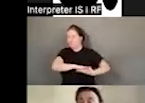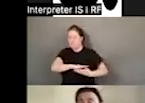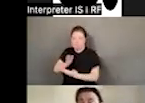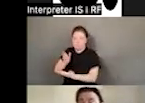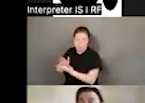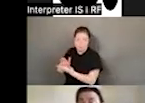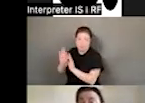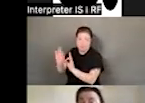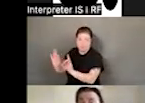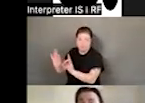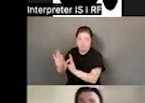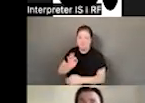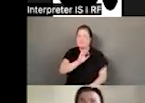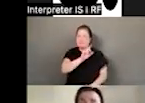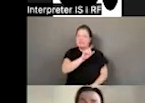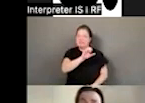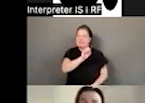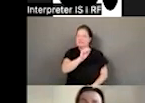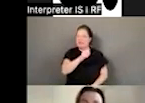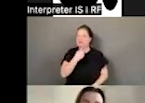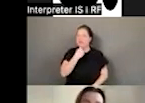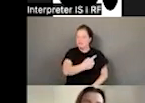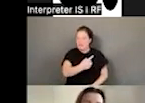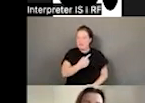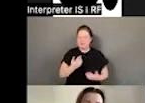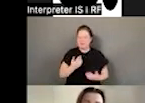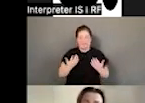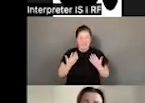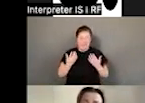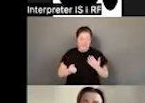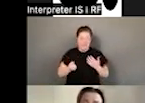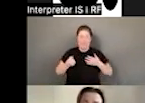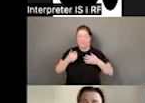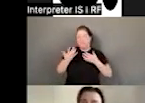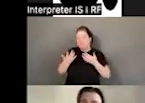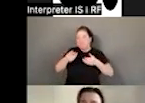a collection of some of the criteria, but we know for sure.